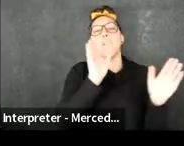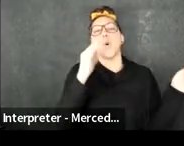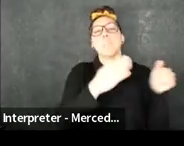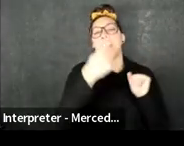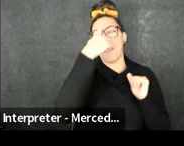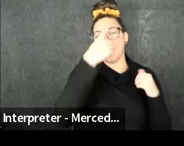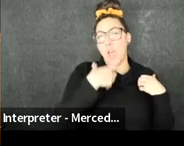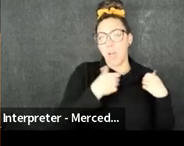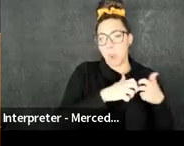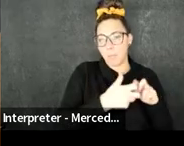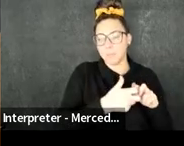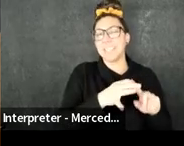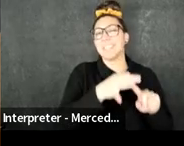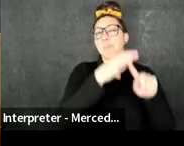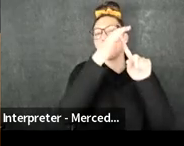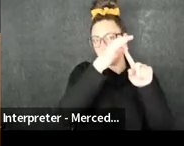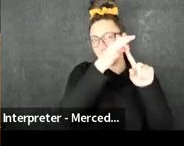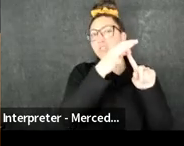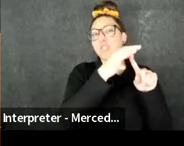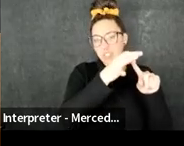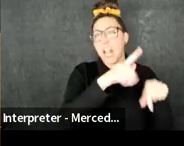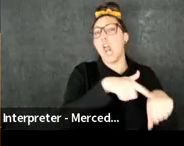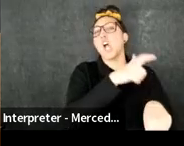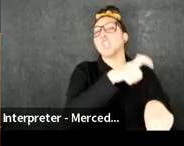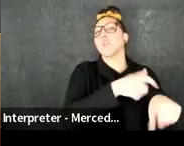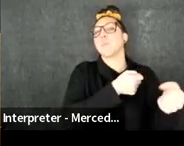especially those in terms of long term support and assistance.